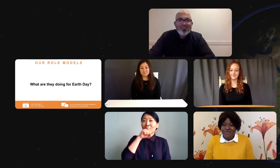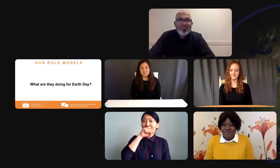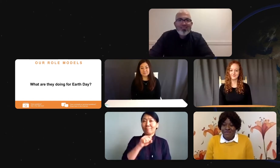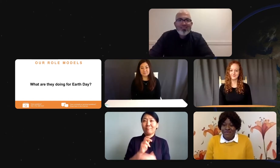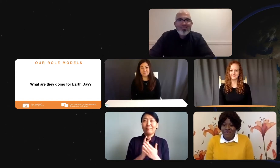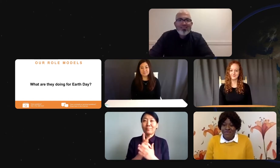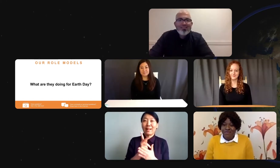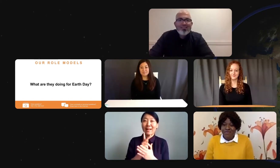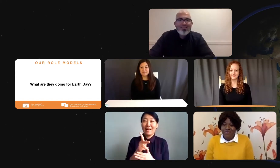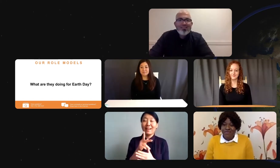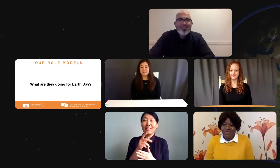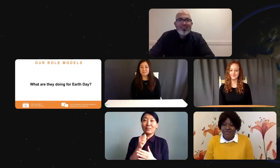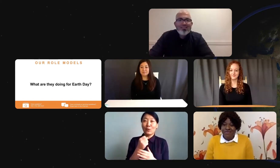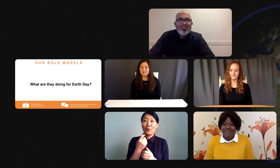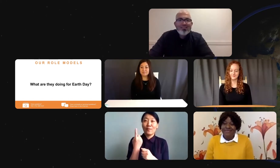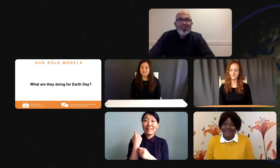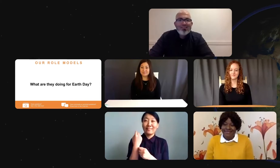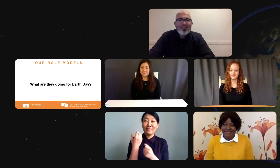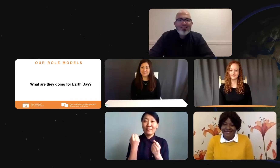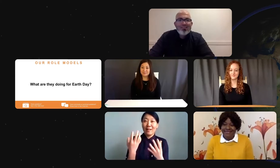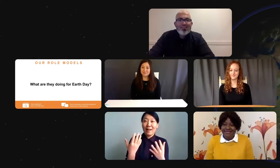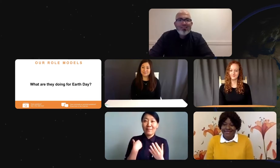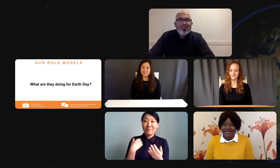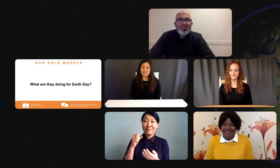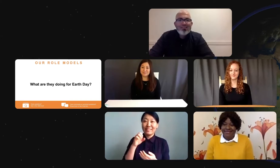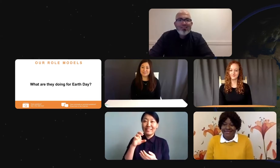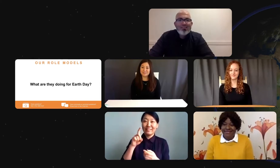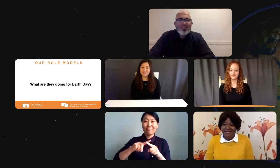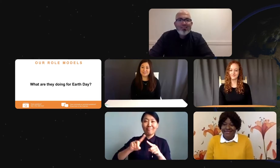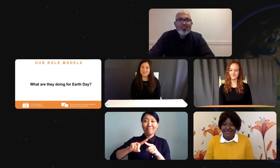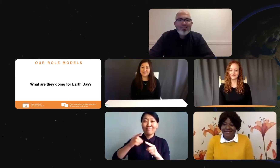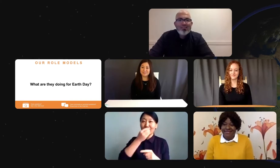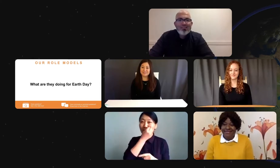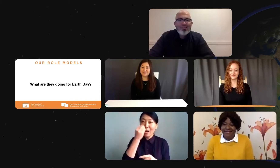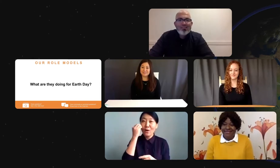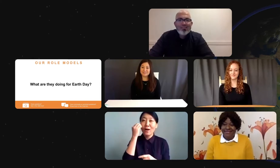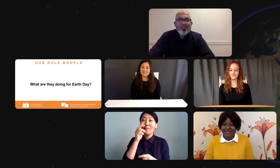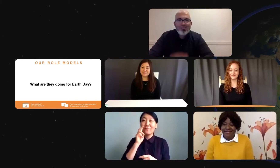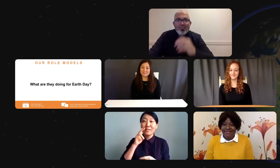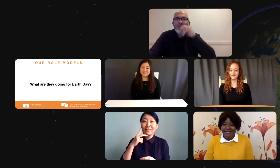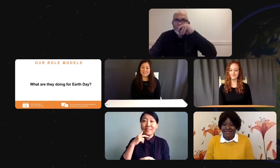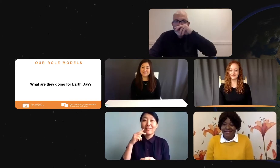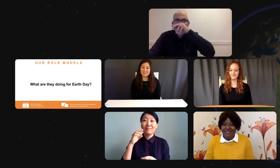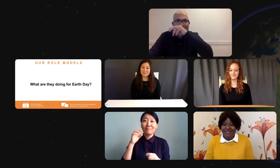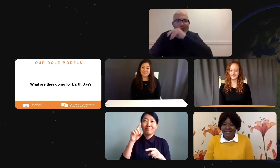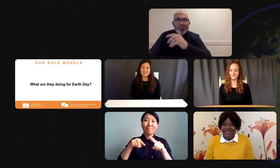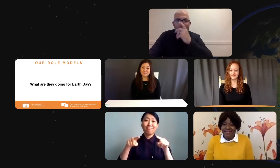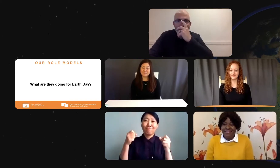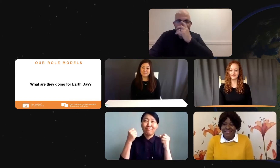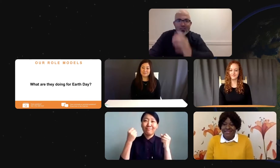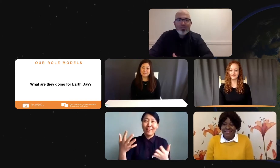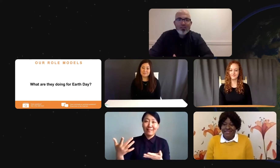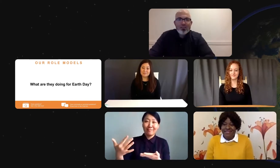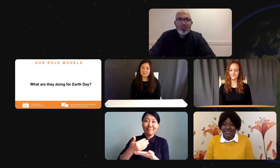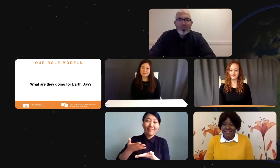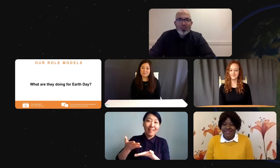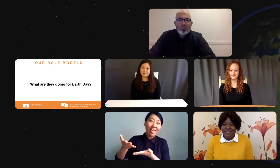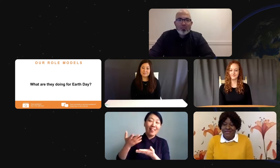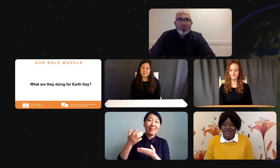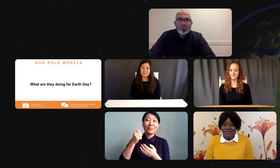I have a lot of seeds from last year's plants that I have yet to plant.